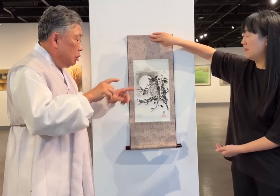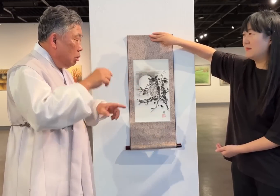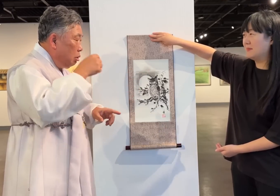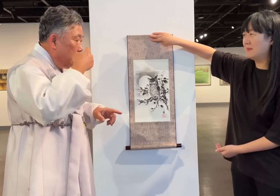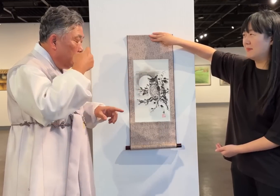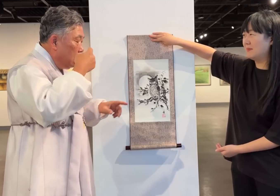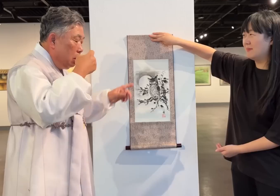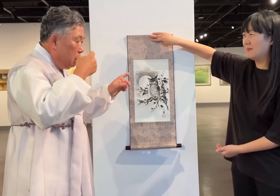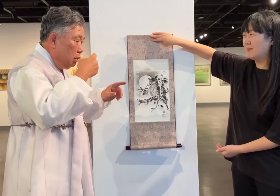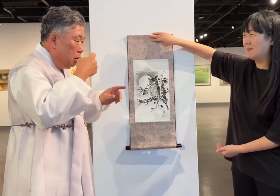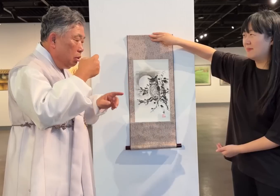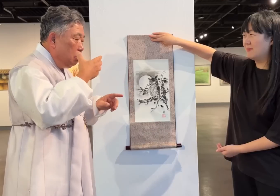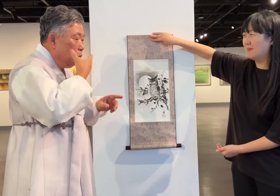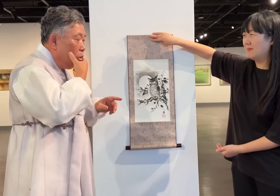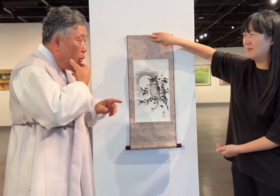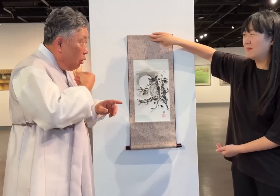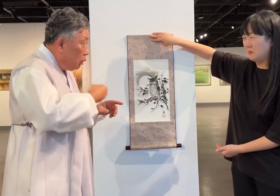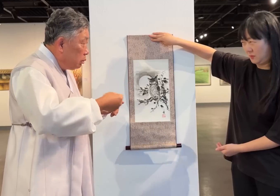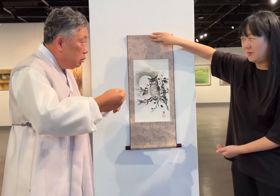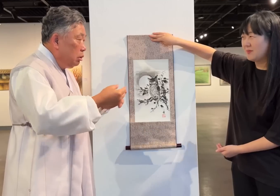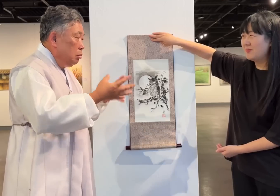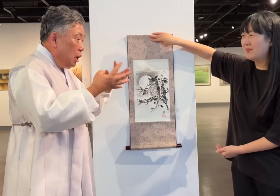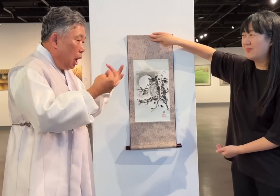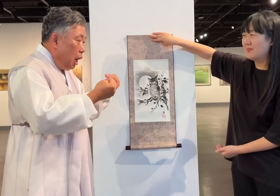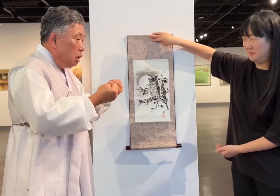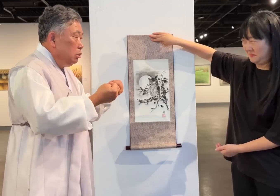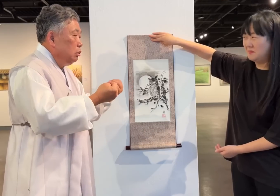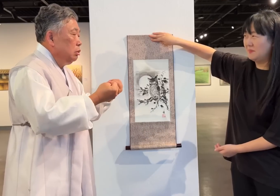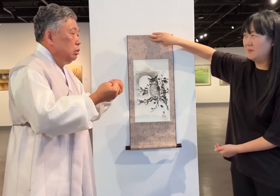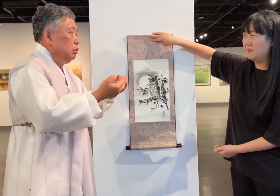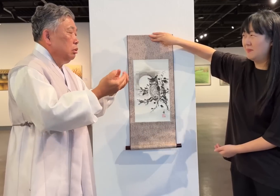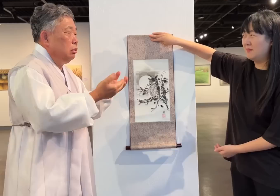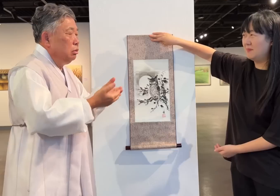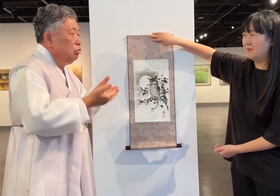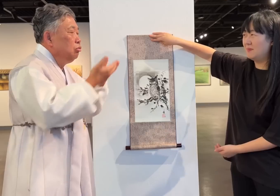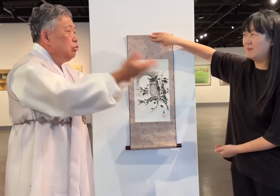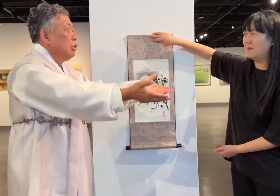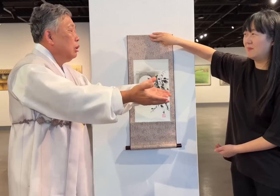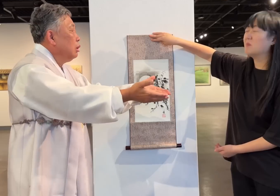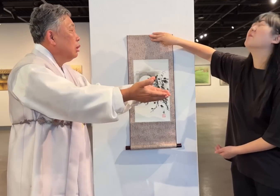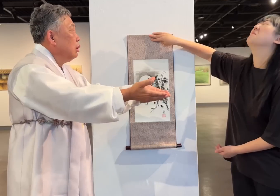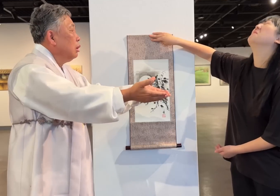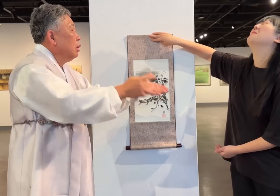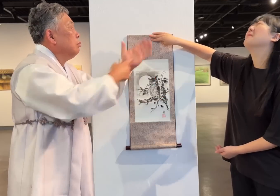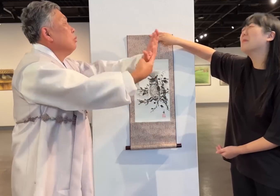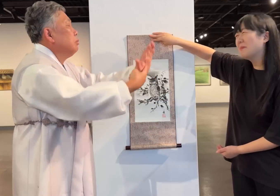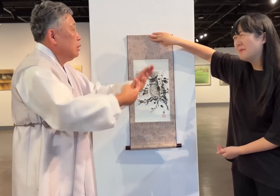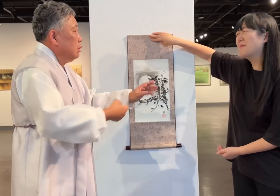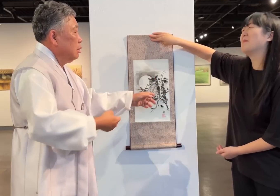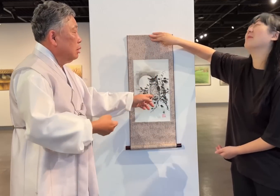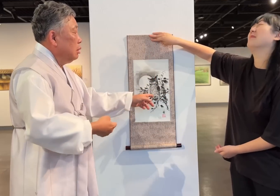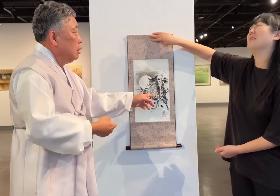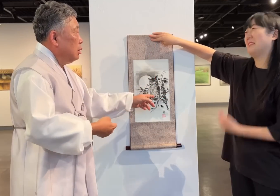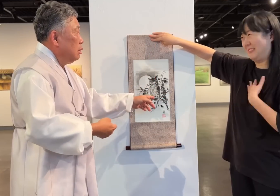Bring me luck and wealth.